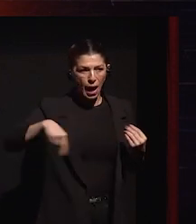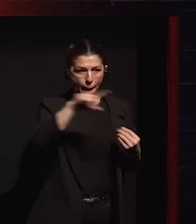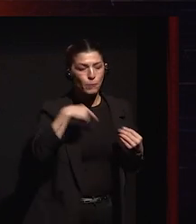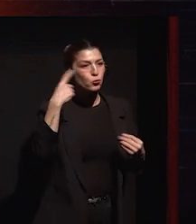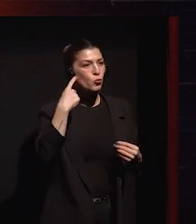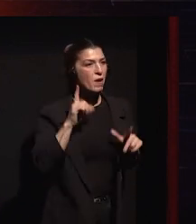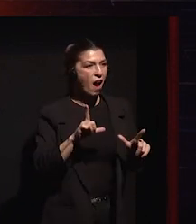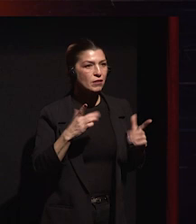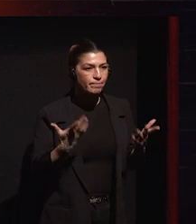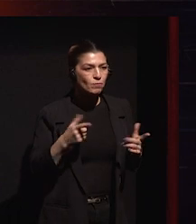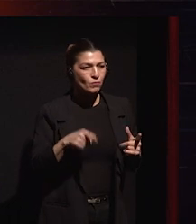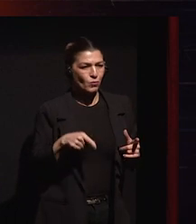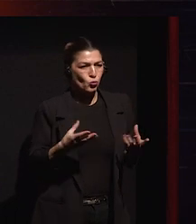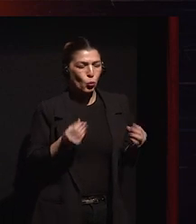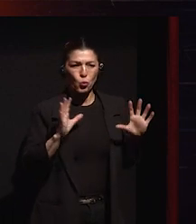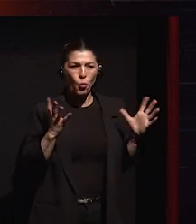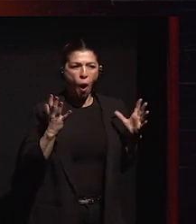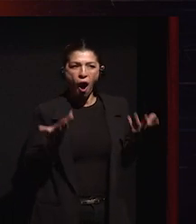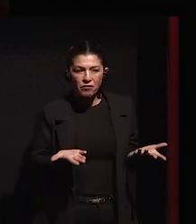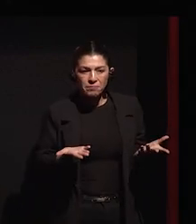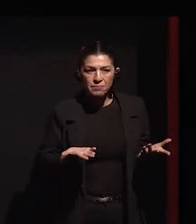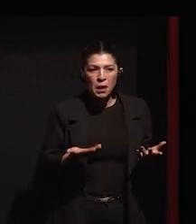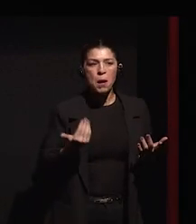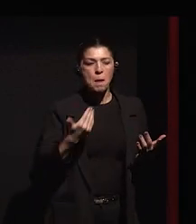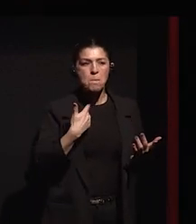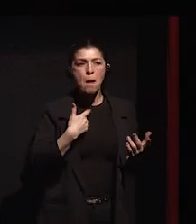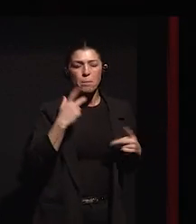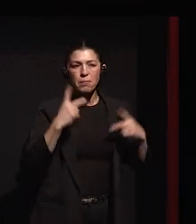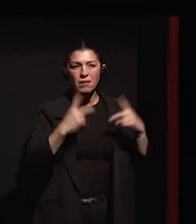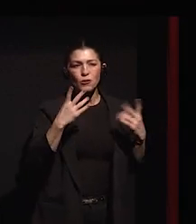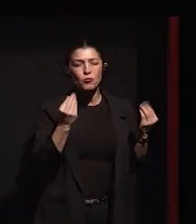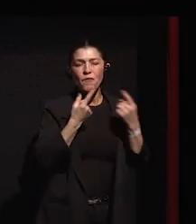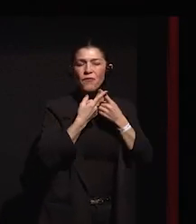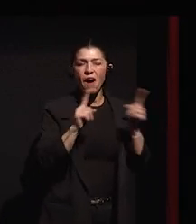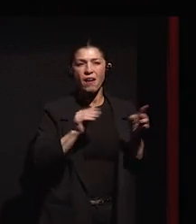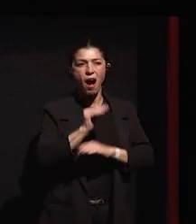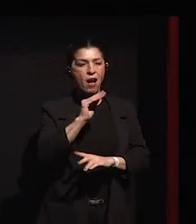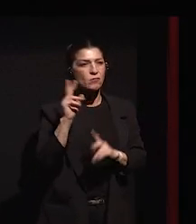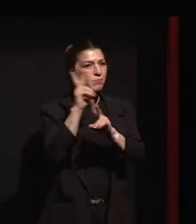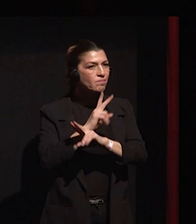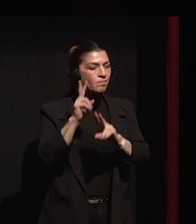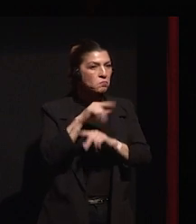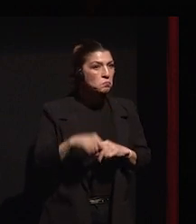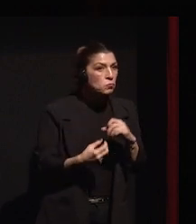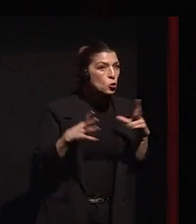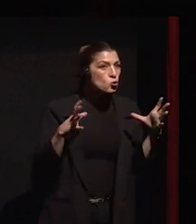because I sometimes imagine a different life where on a Saturday morning I'm, I don't know, playing football